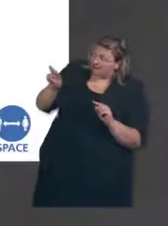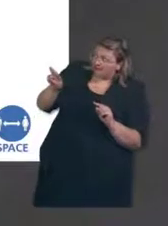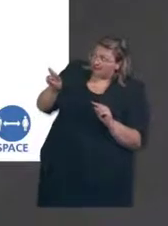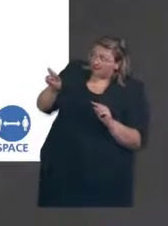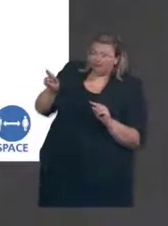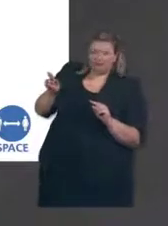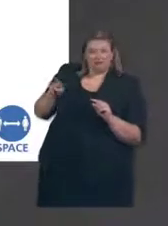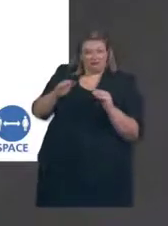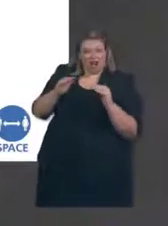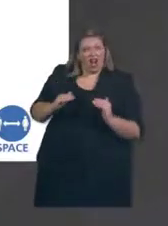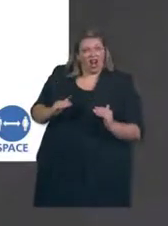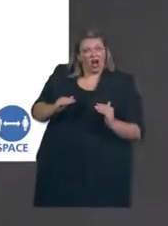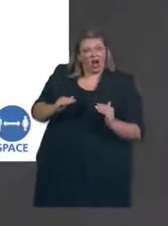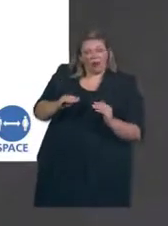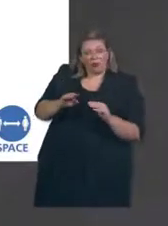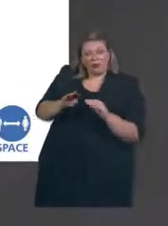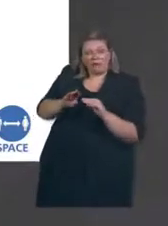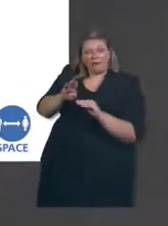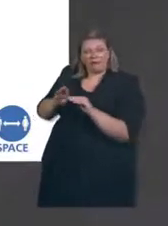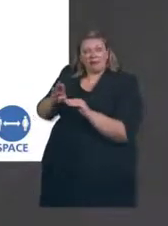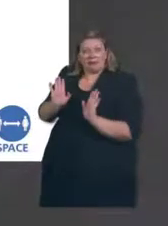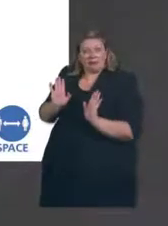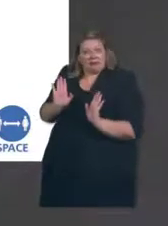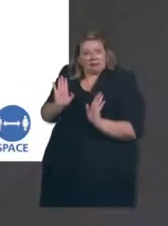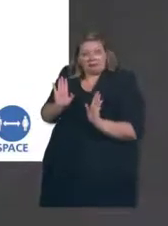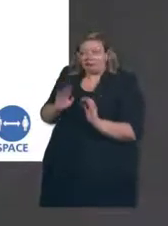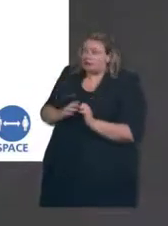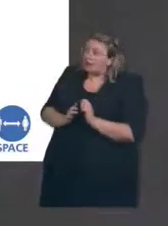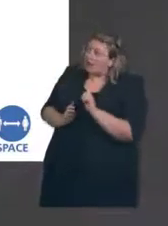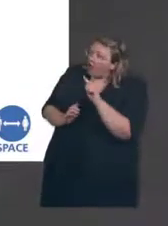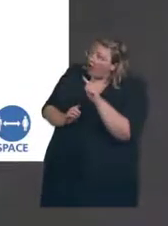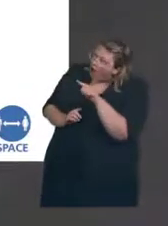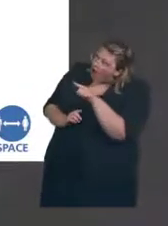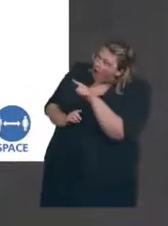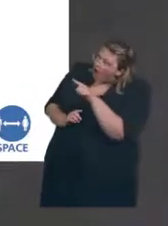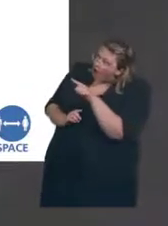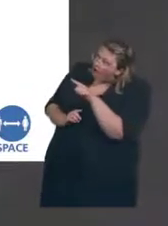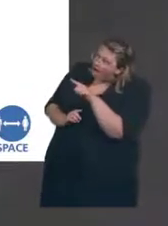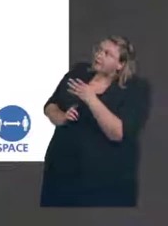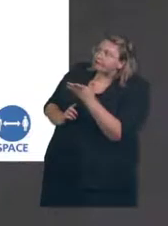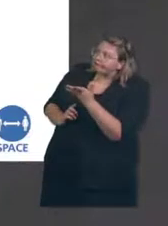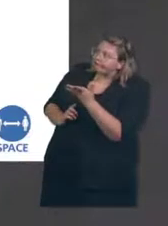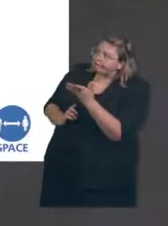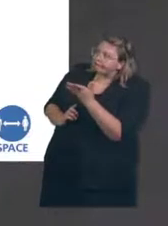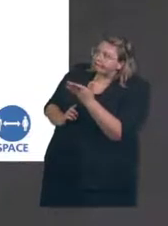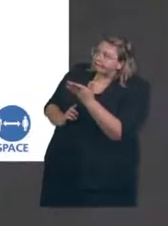but if you look at the group in who are 17 to 18, in the olive colour